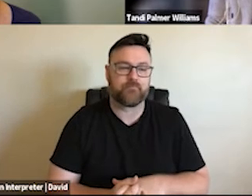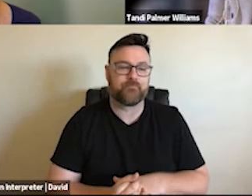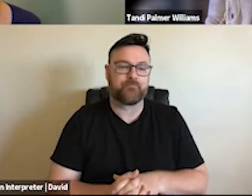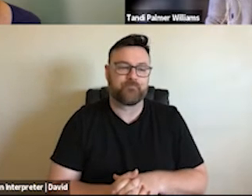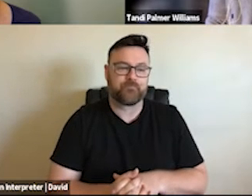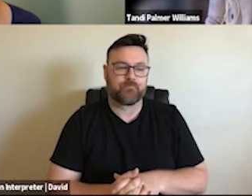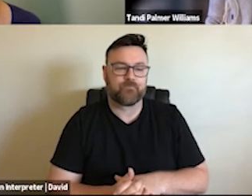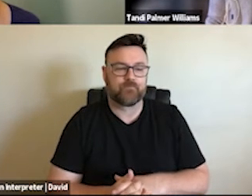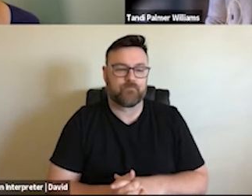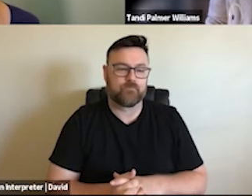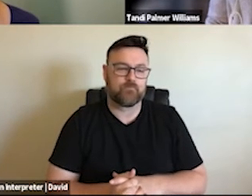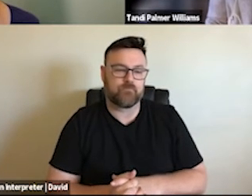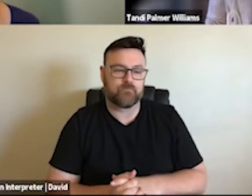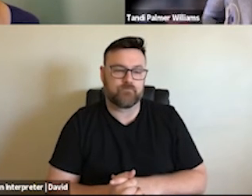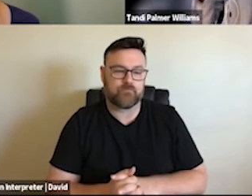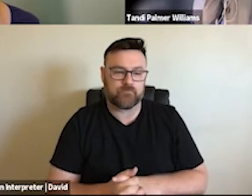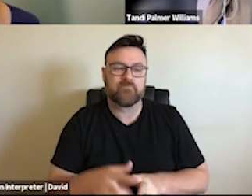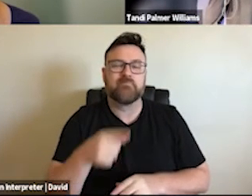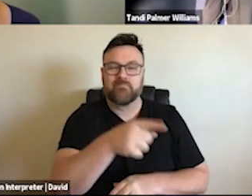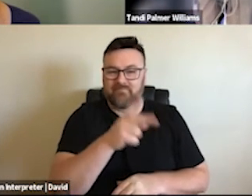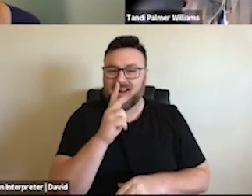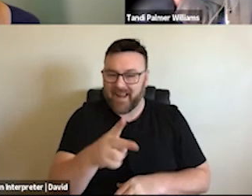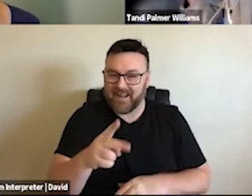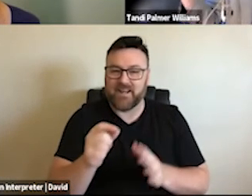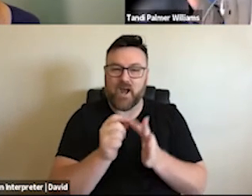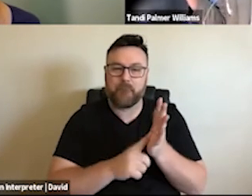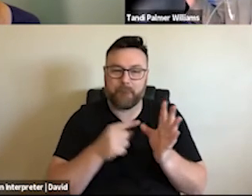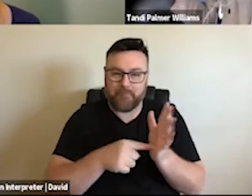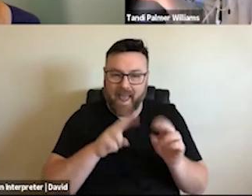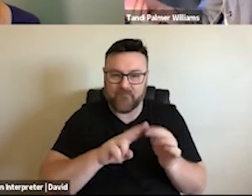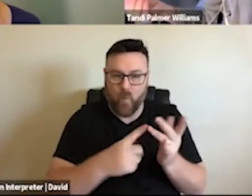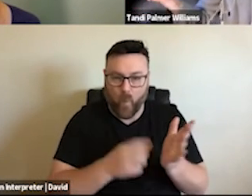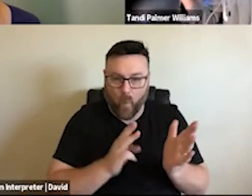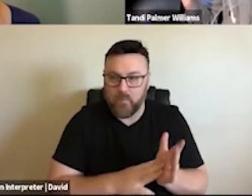That's a common technology problem that people have is if they get the link by email where